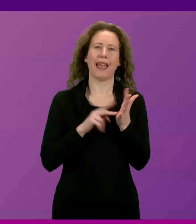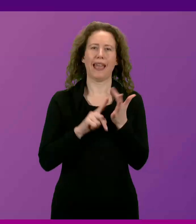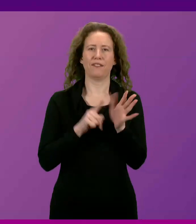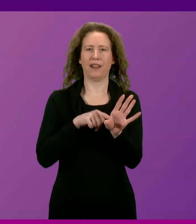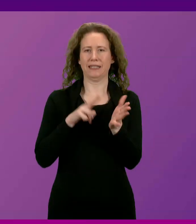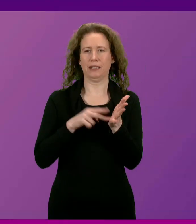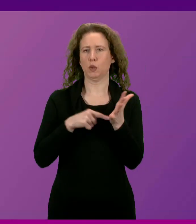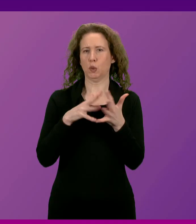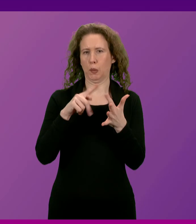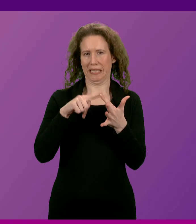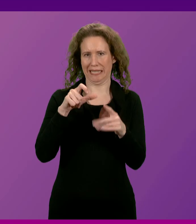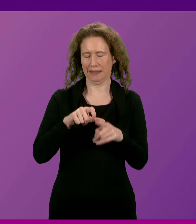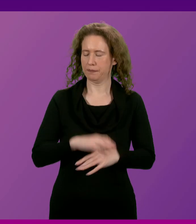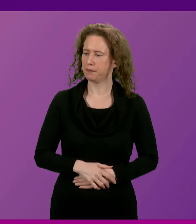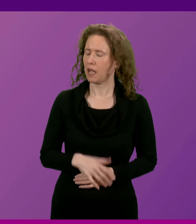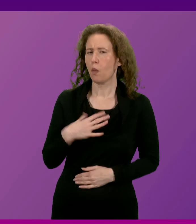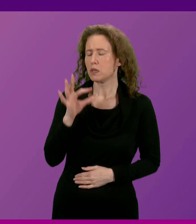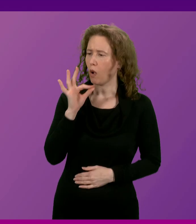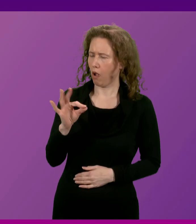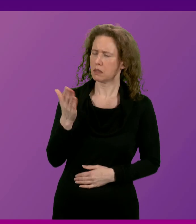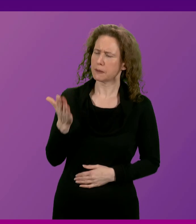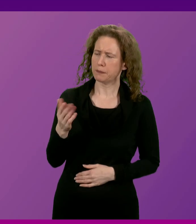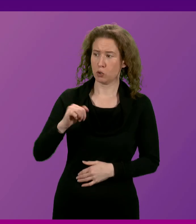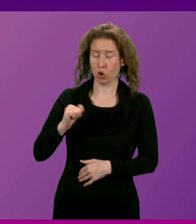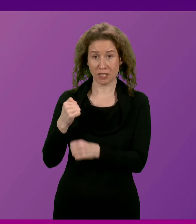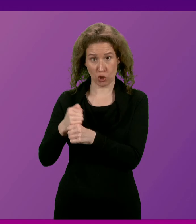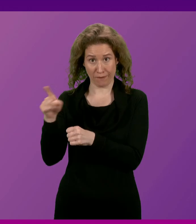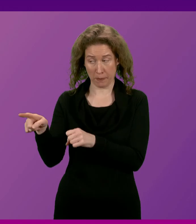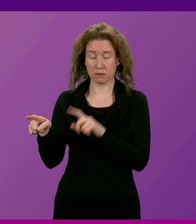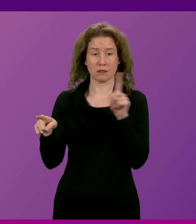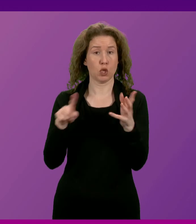To ask the First Minister what engagement the Scottish Government has had with the United